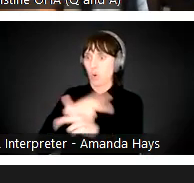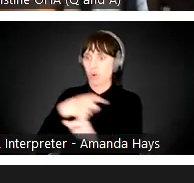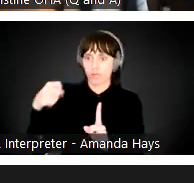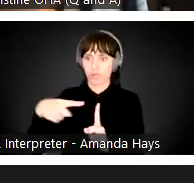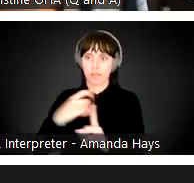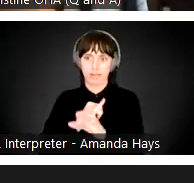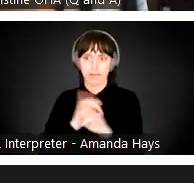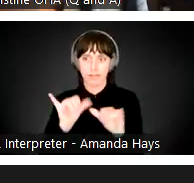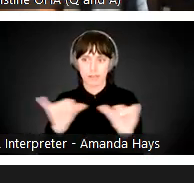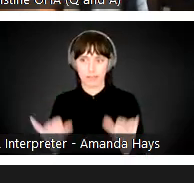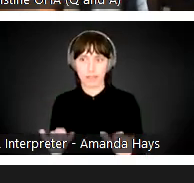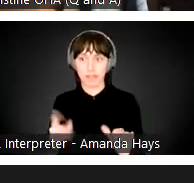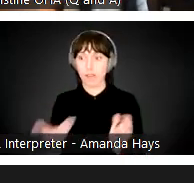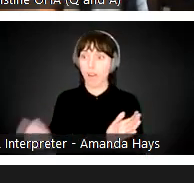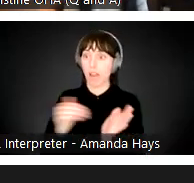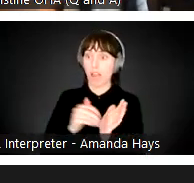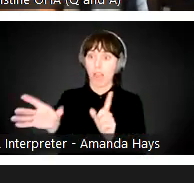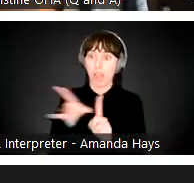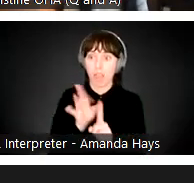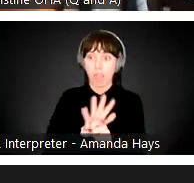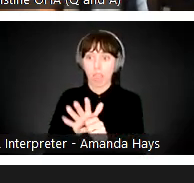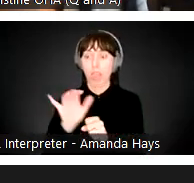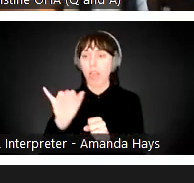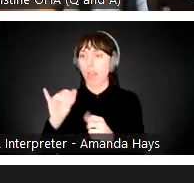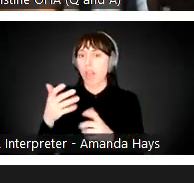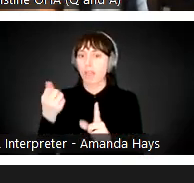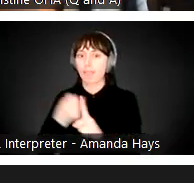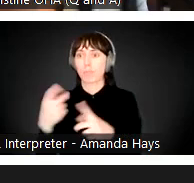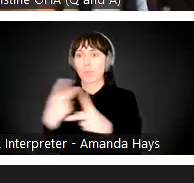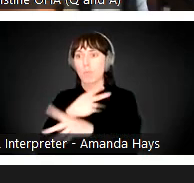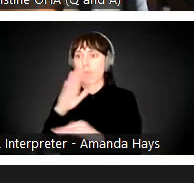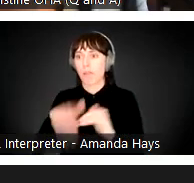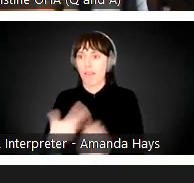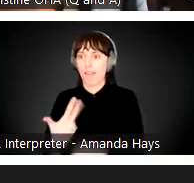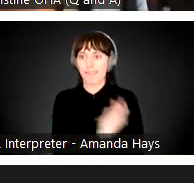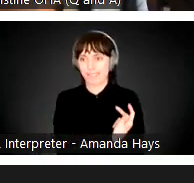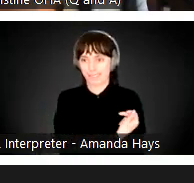COVID, even worse than getting a vaccine, right? So I think that, so I